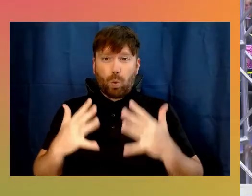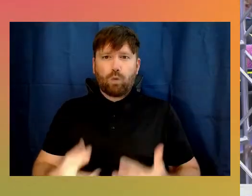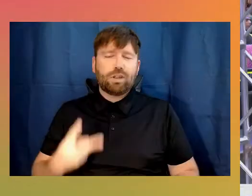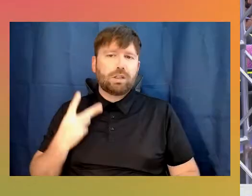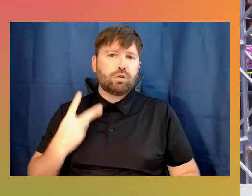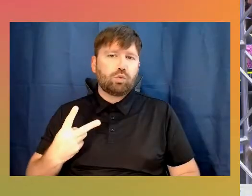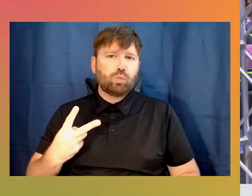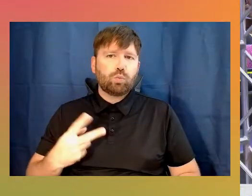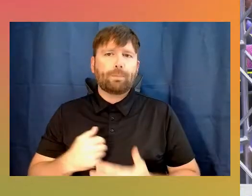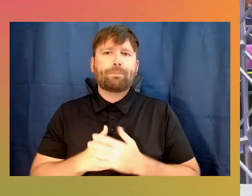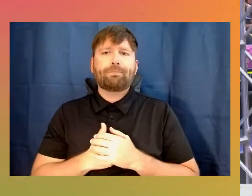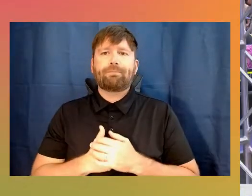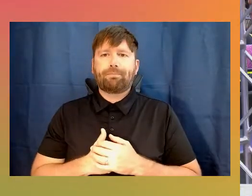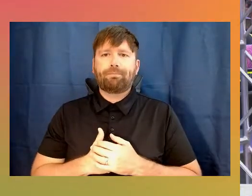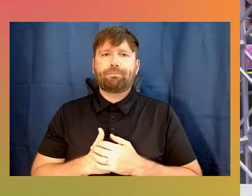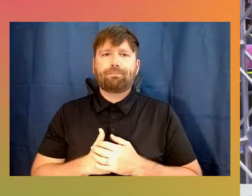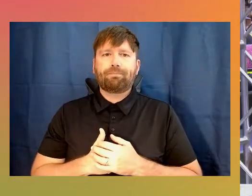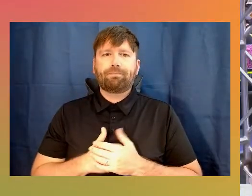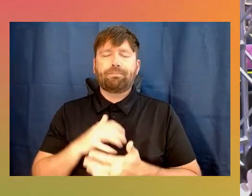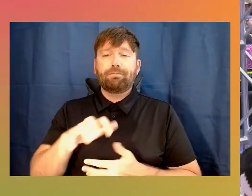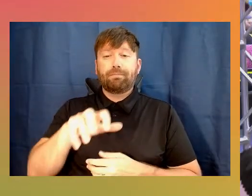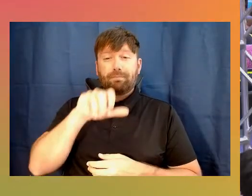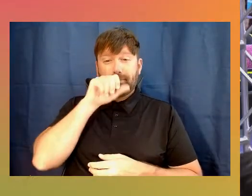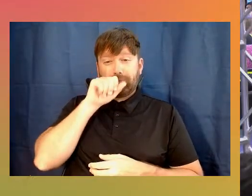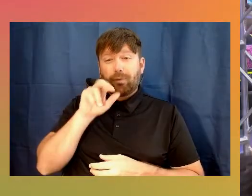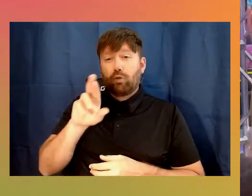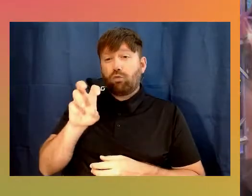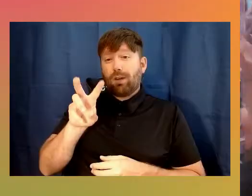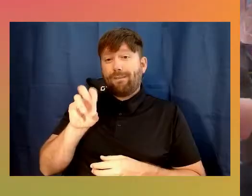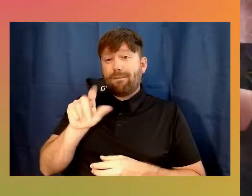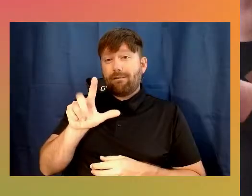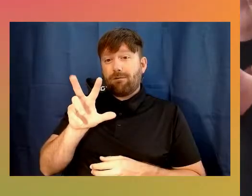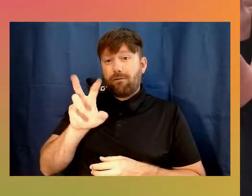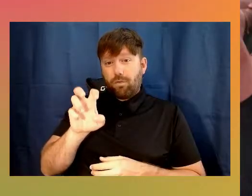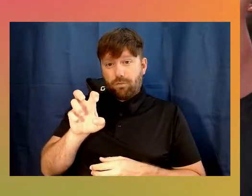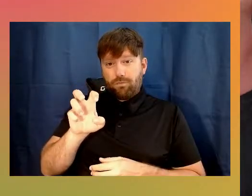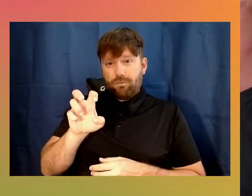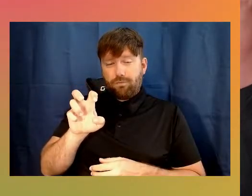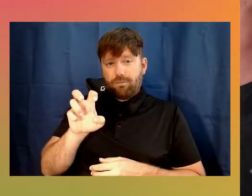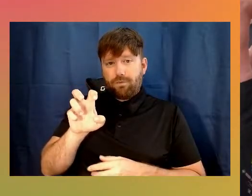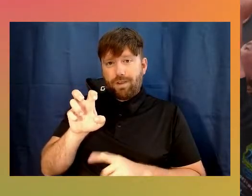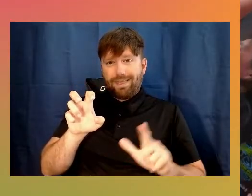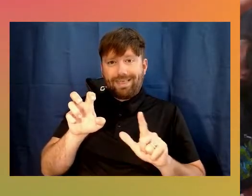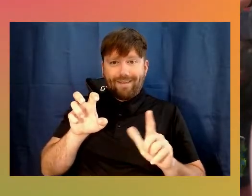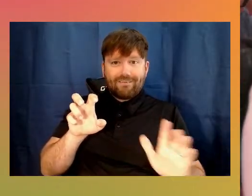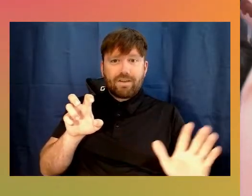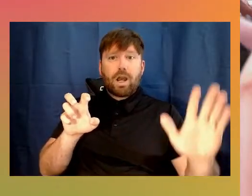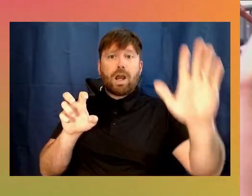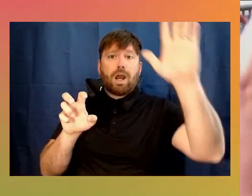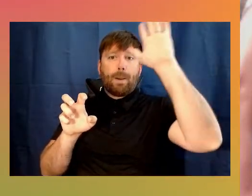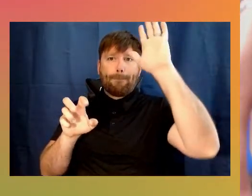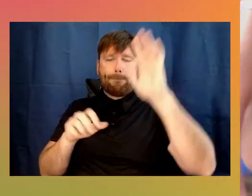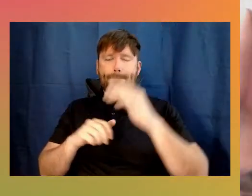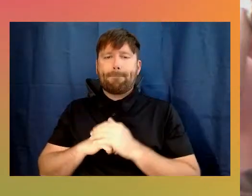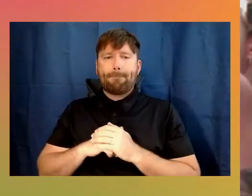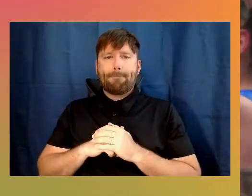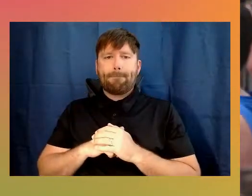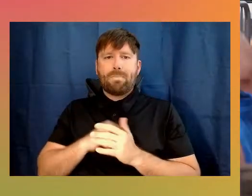CYCLE THE ARMS UP AND AROUND. WARRIOR TWO. INHALE, REVOLVE. WARRIOR REACHED THE LEFT ARM UP